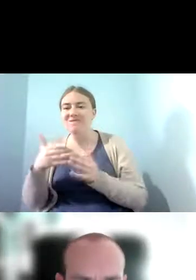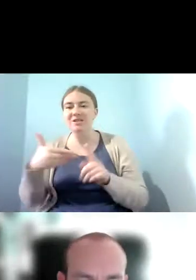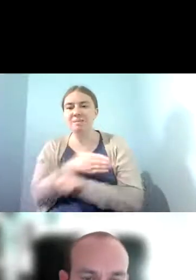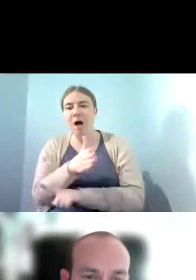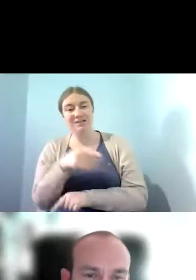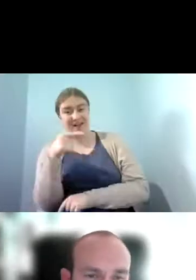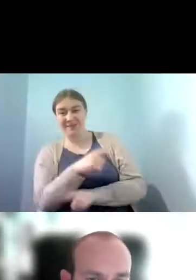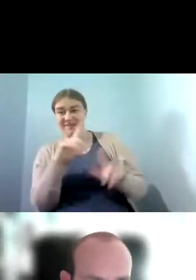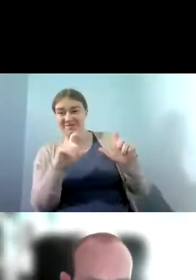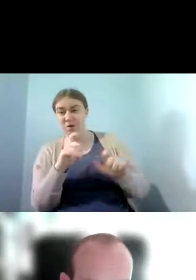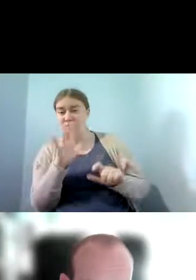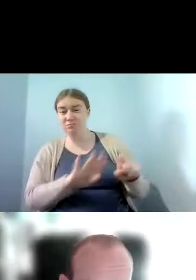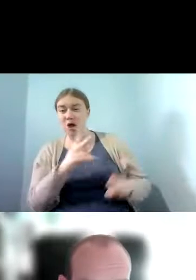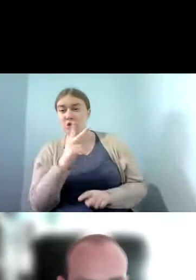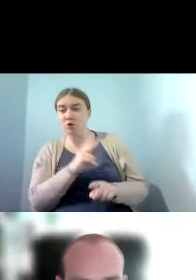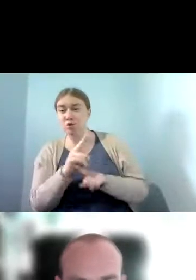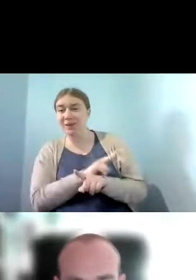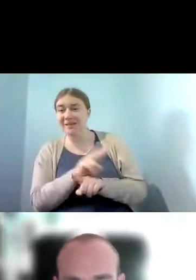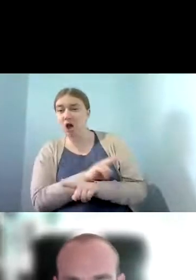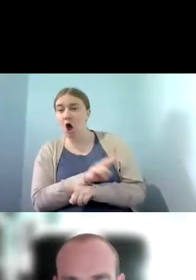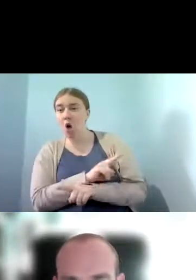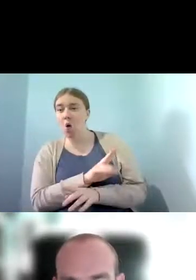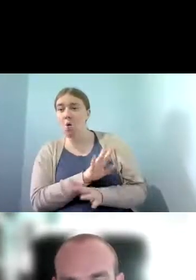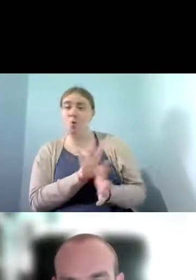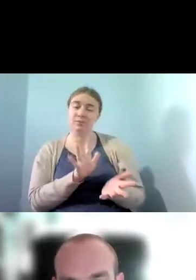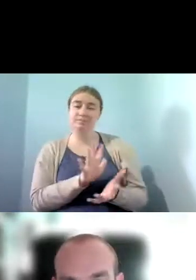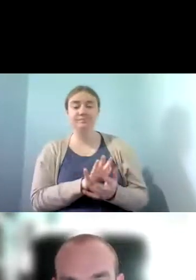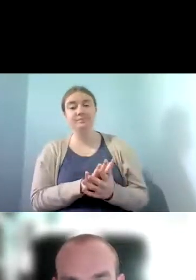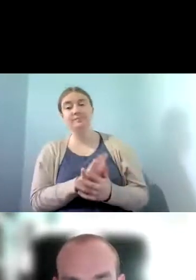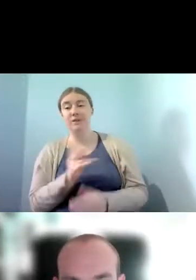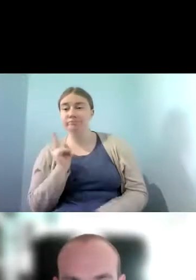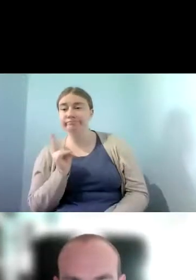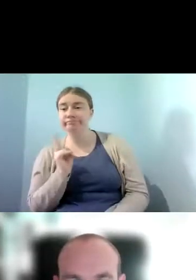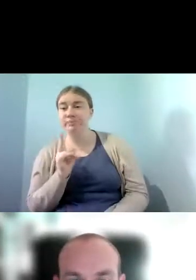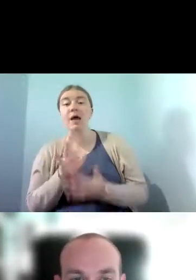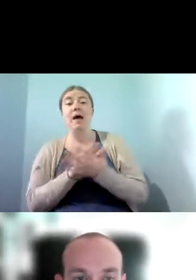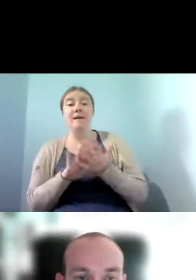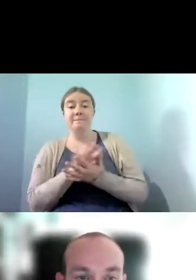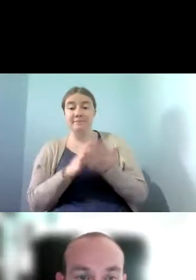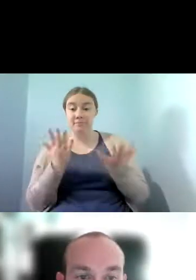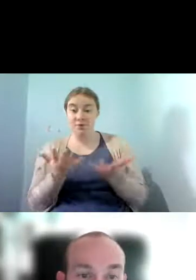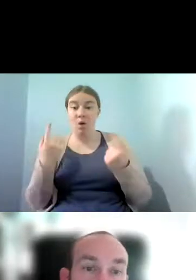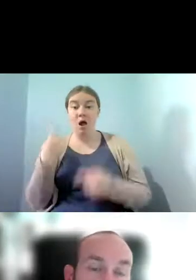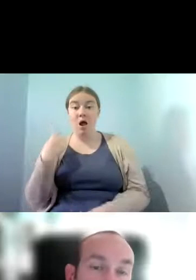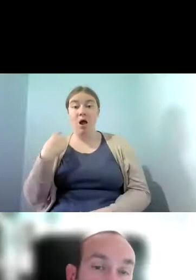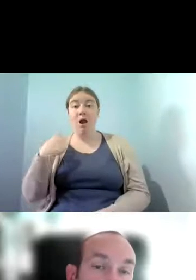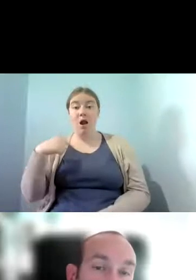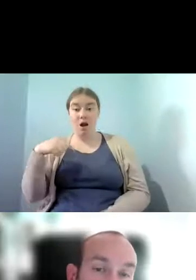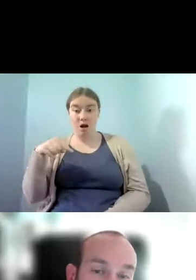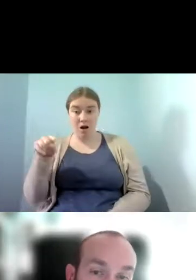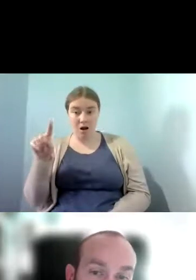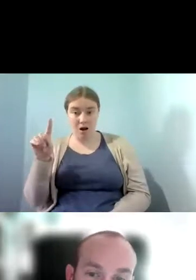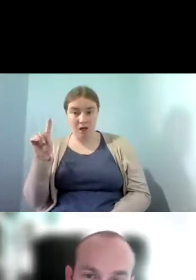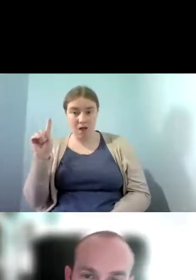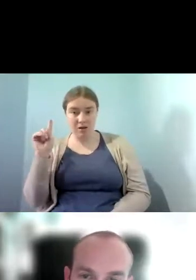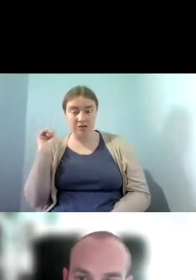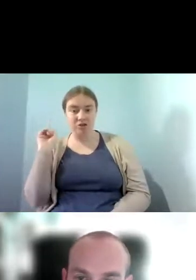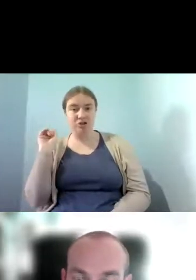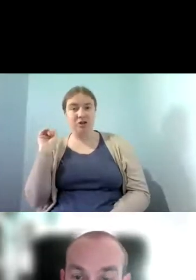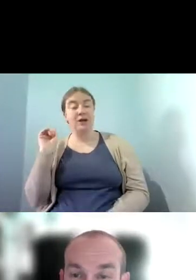know about two weeks ago now so we've last year um we we dug a big hole and installed these are soil